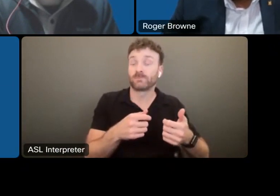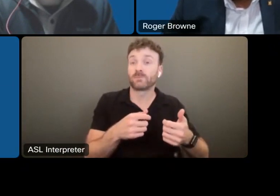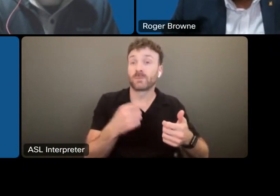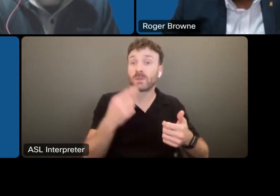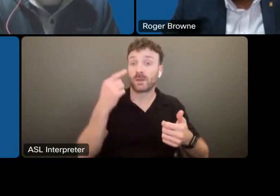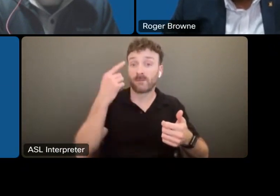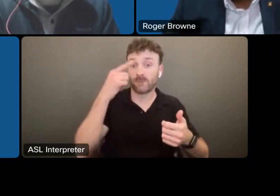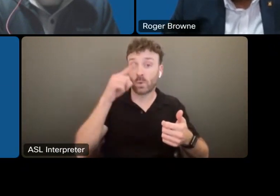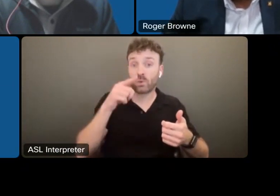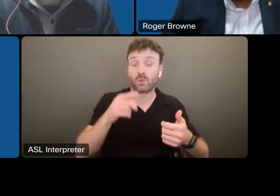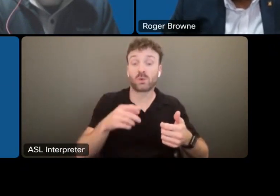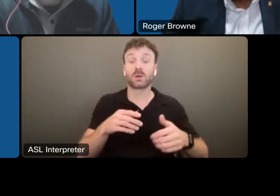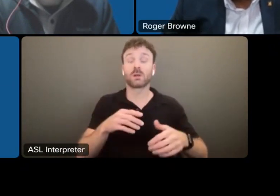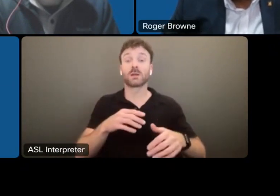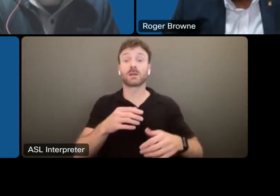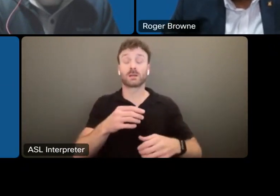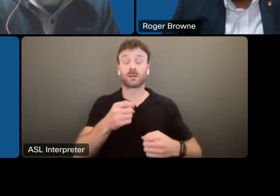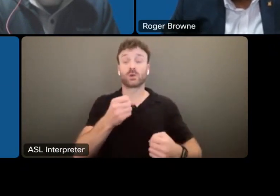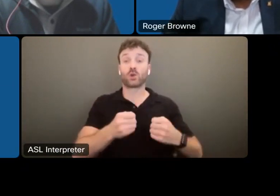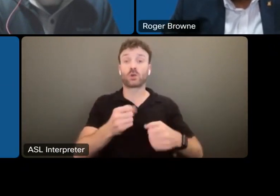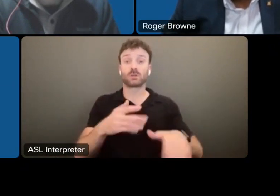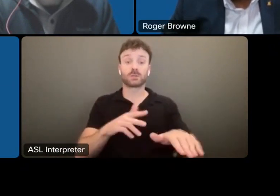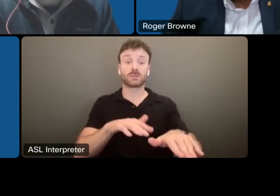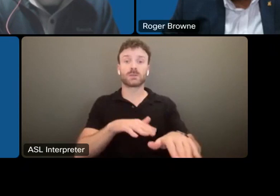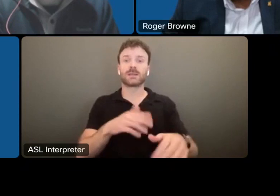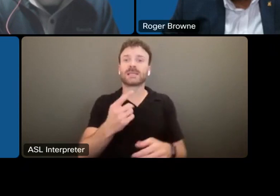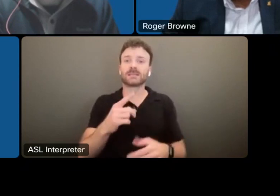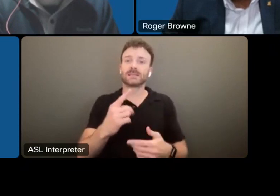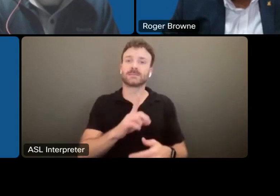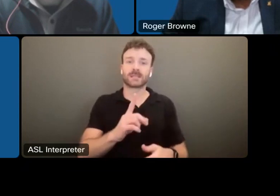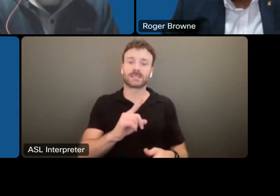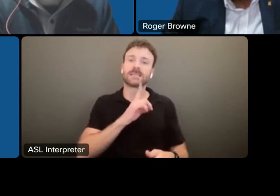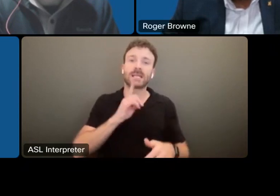traffic elsewhere on the grounds that the